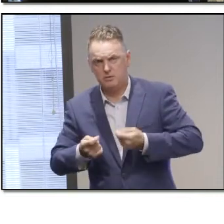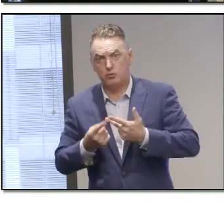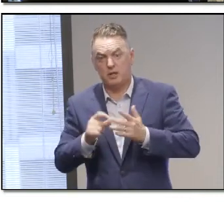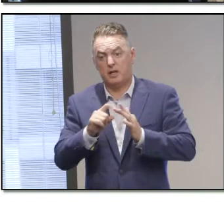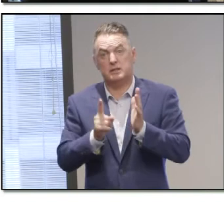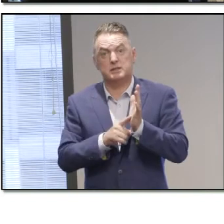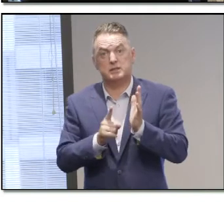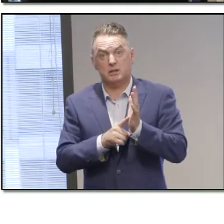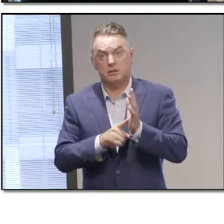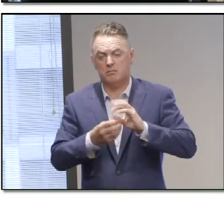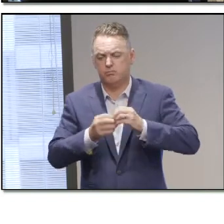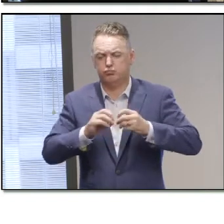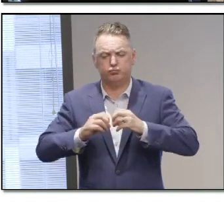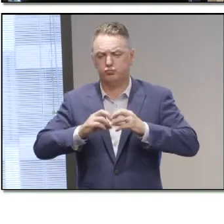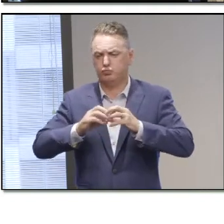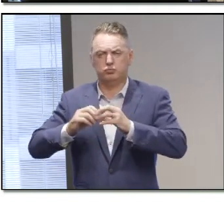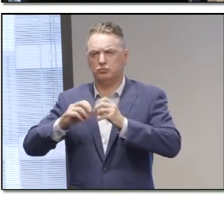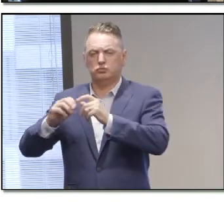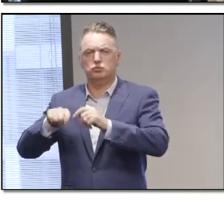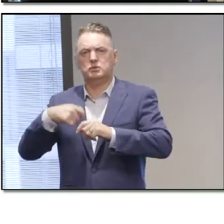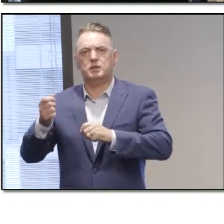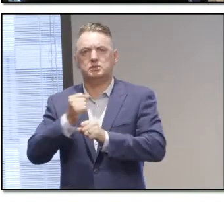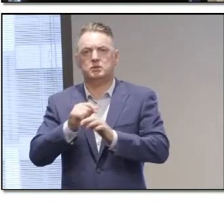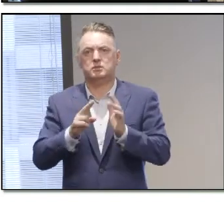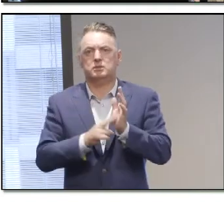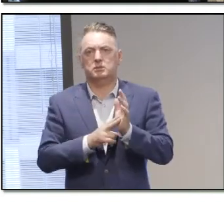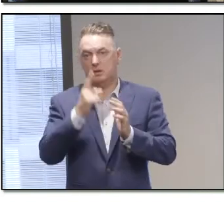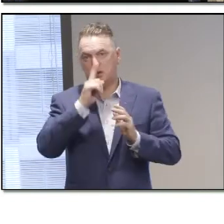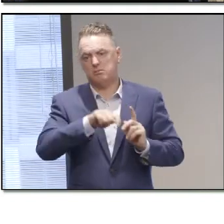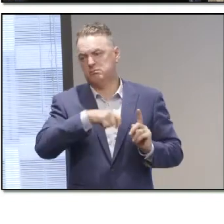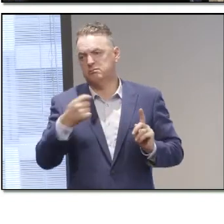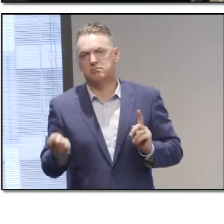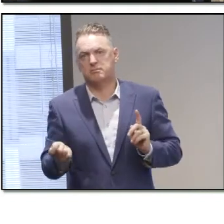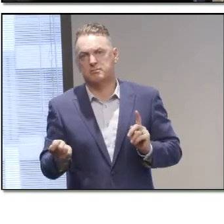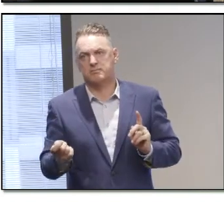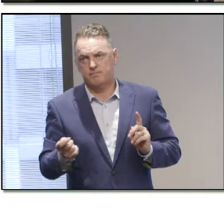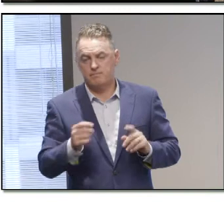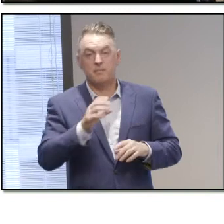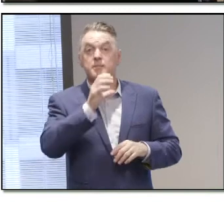cell division from one generation to another. It doesn't happen in the male line because